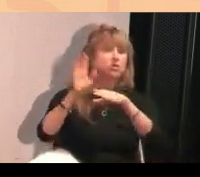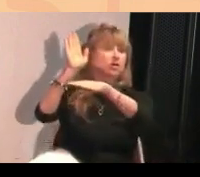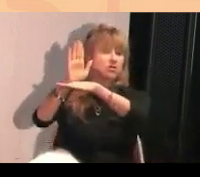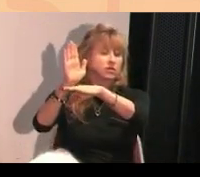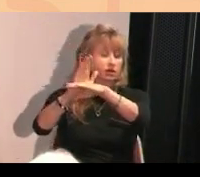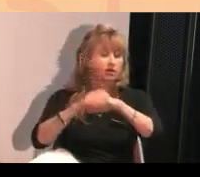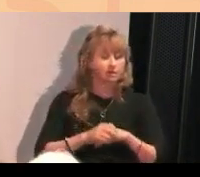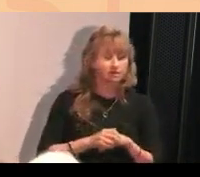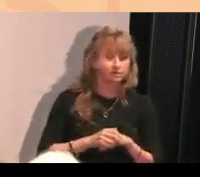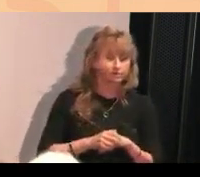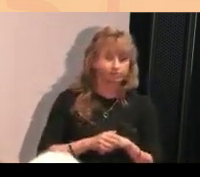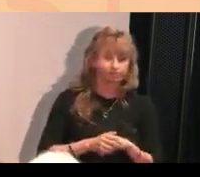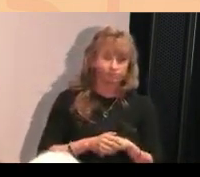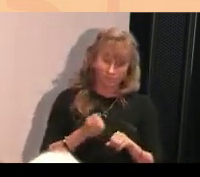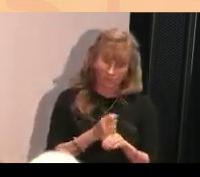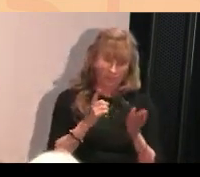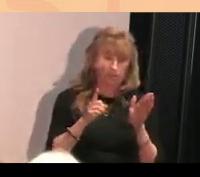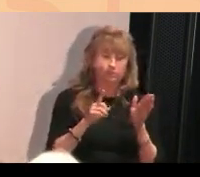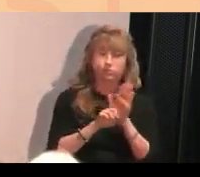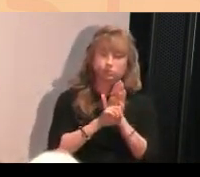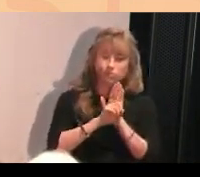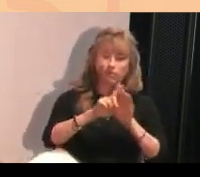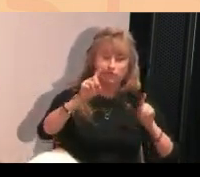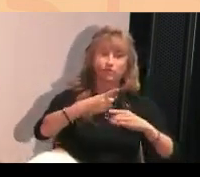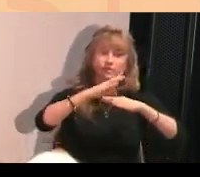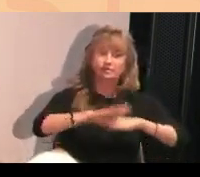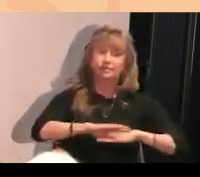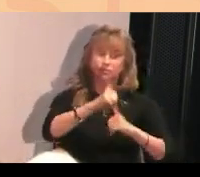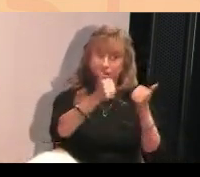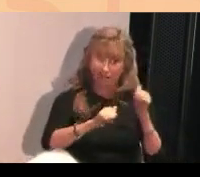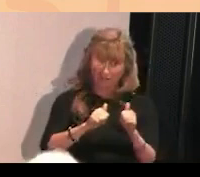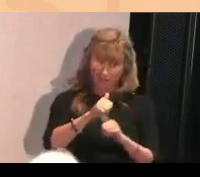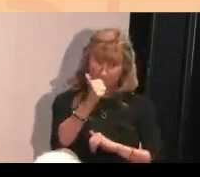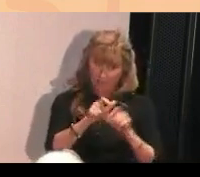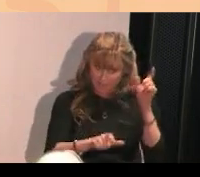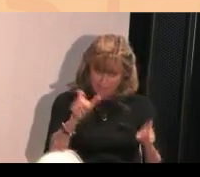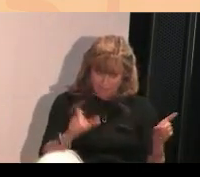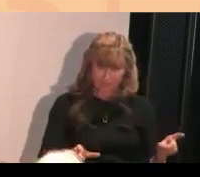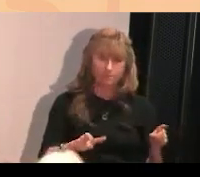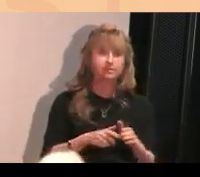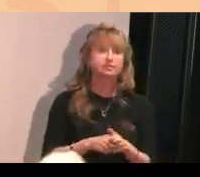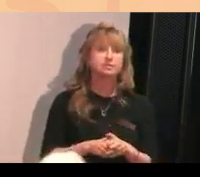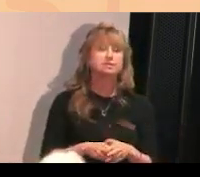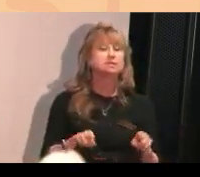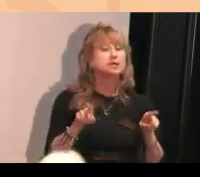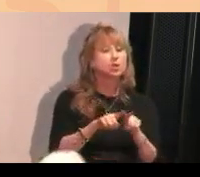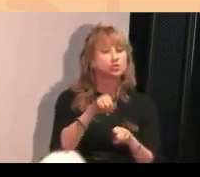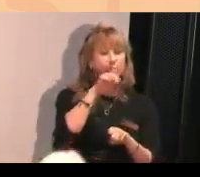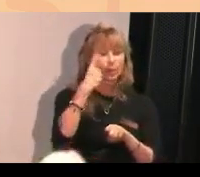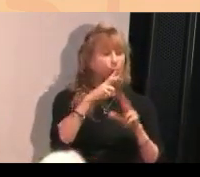Nation artists cultural practitioners and cultural custodians on policy issues and